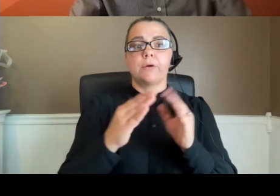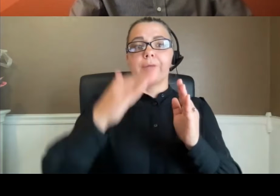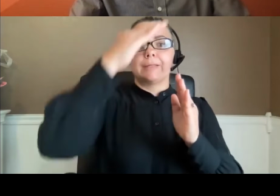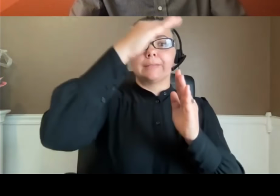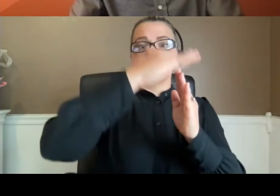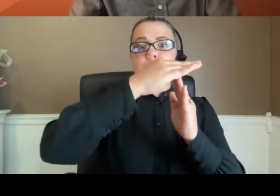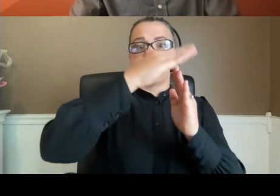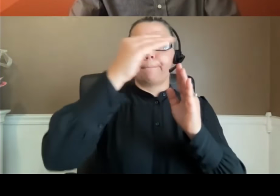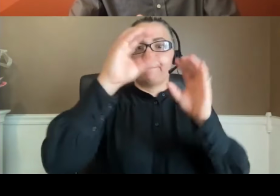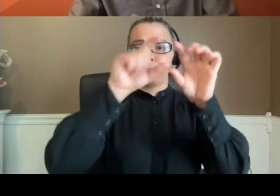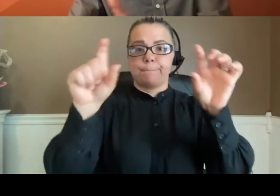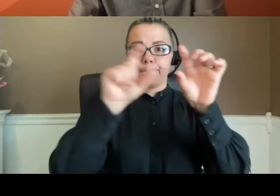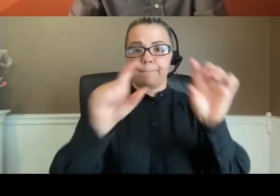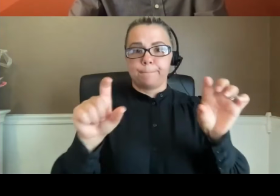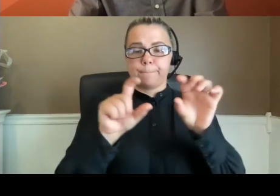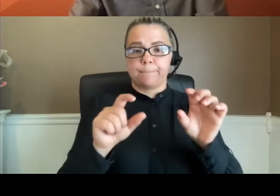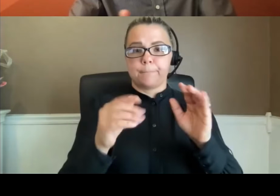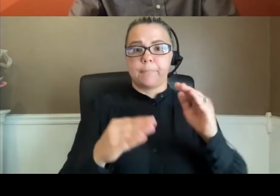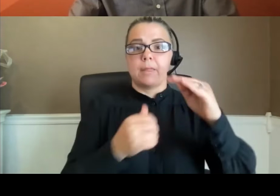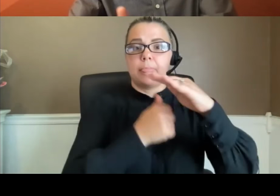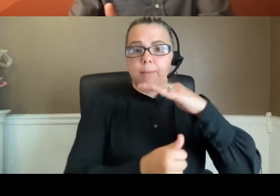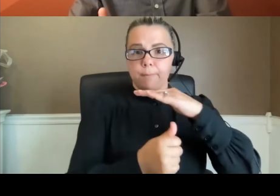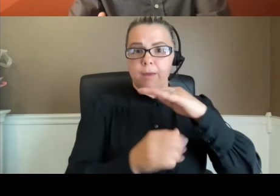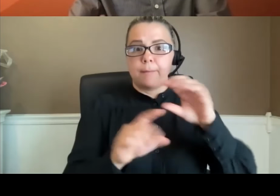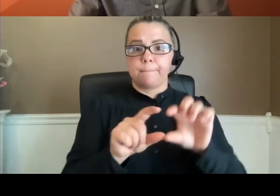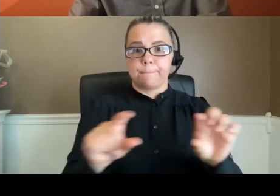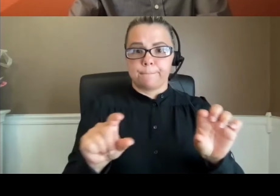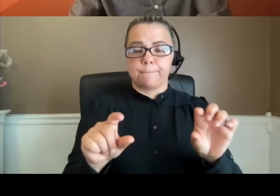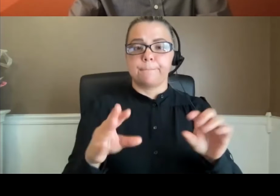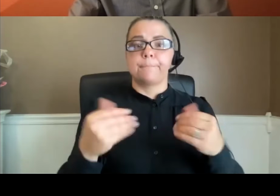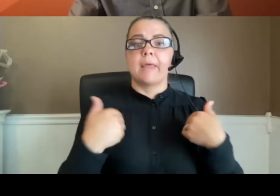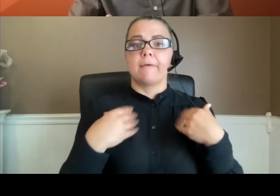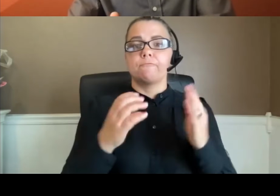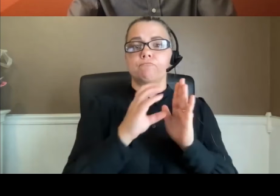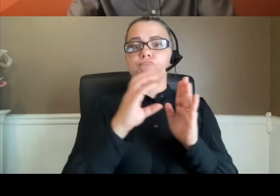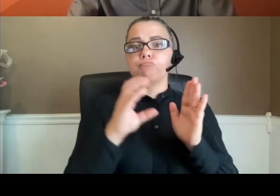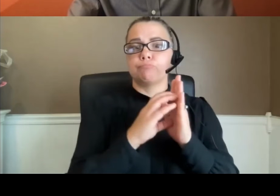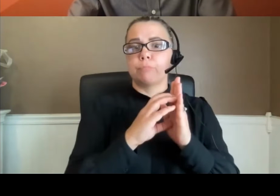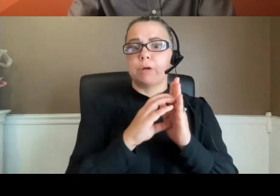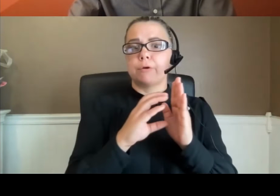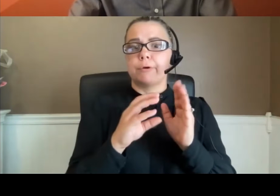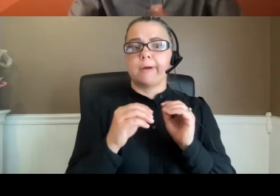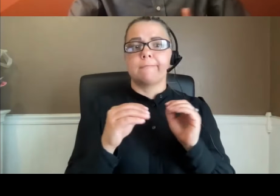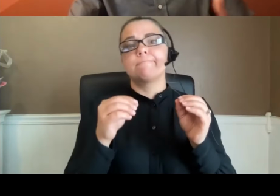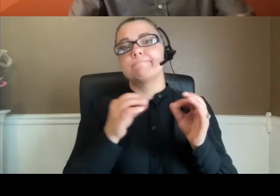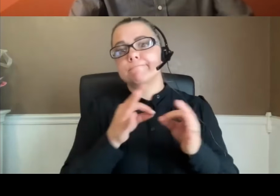the slide, and paired with a paragraph that is an example caption okay? So I'm going